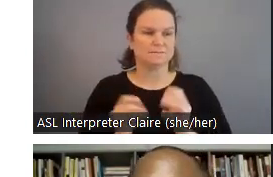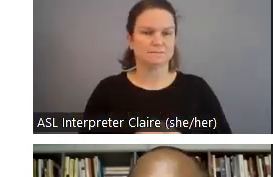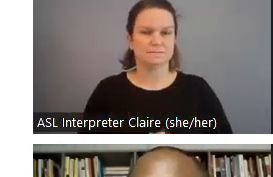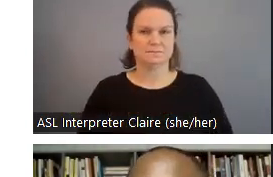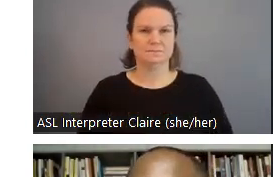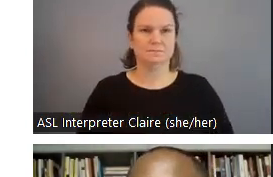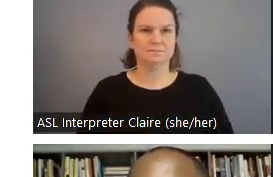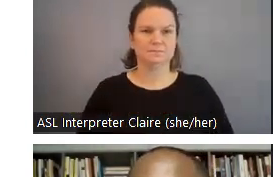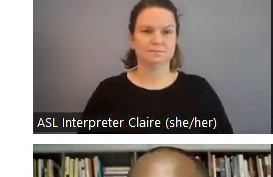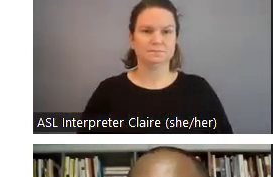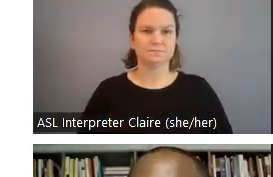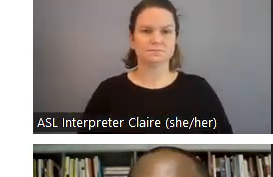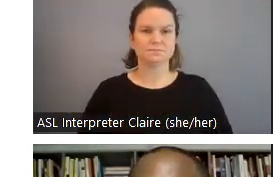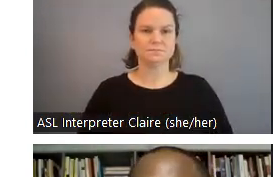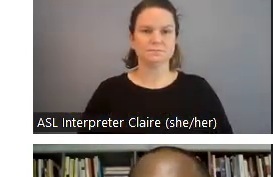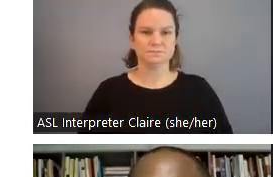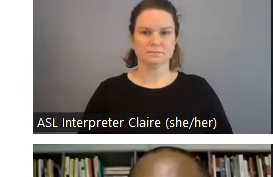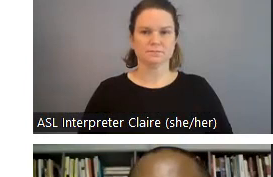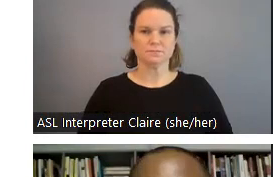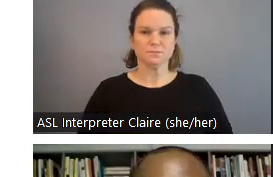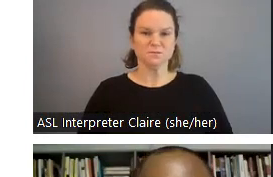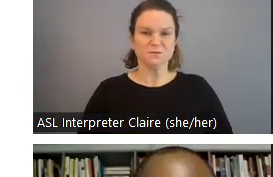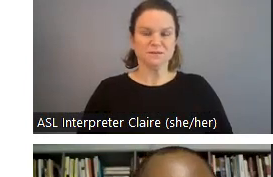Please speak louder.